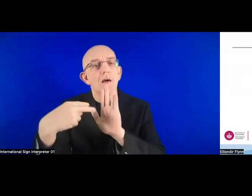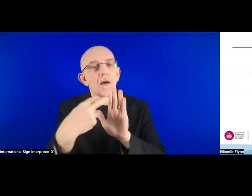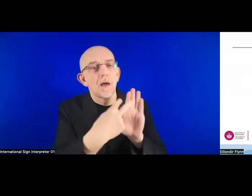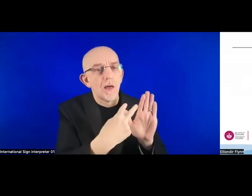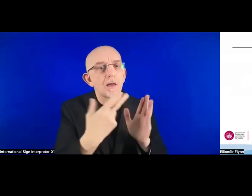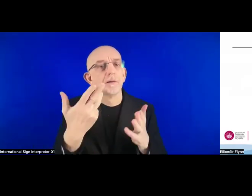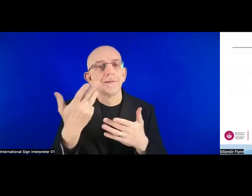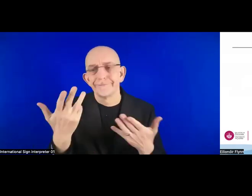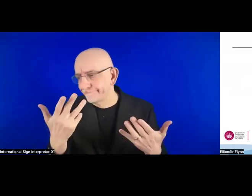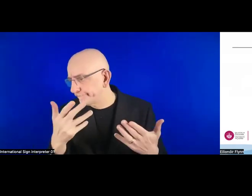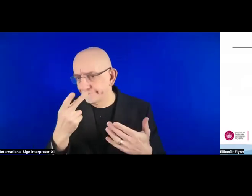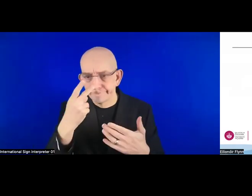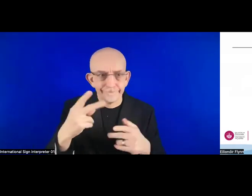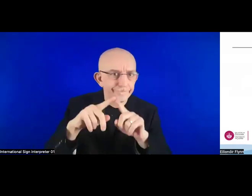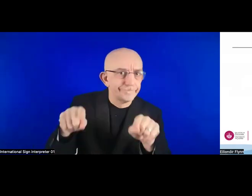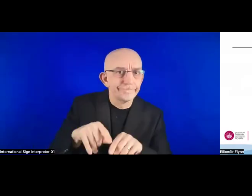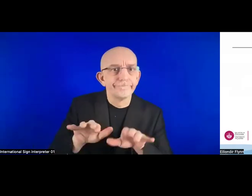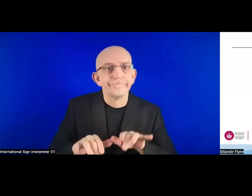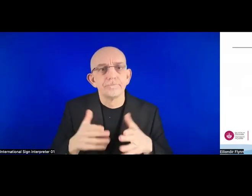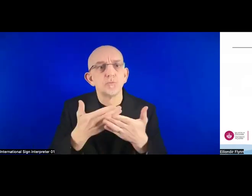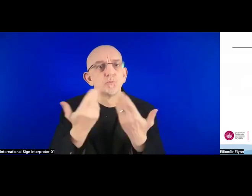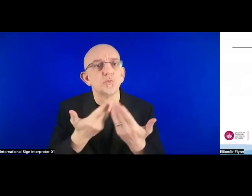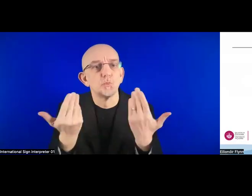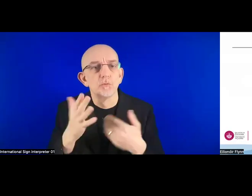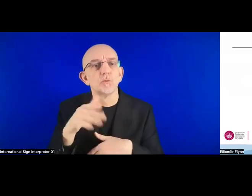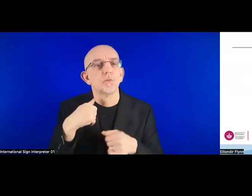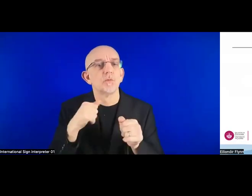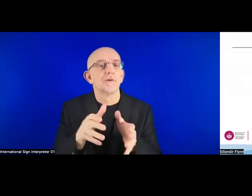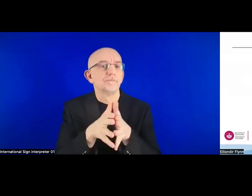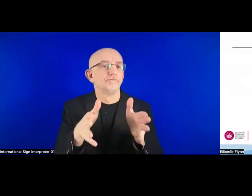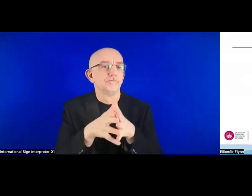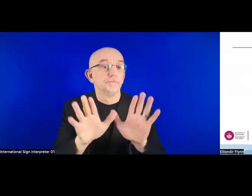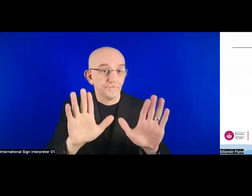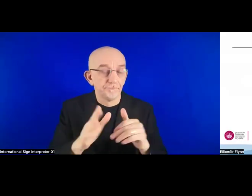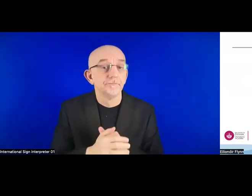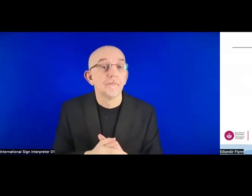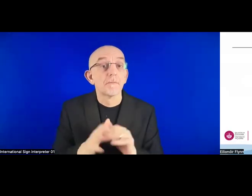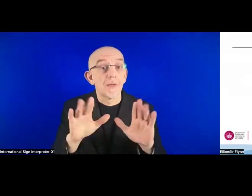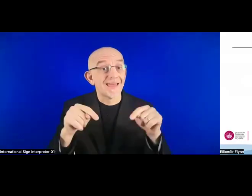questions, please feel free to keep either posting them in written form into the Q&A